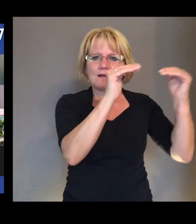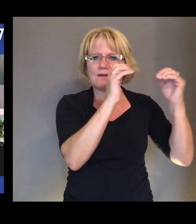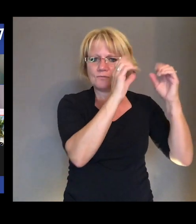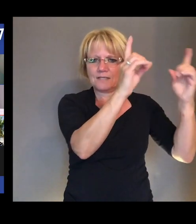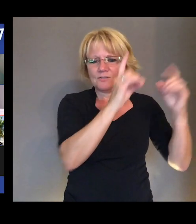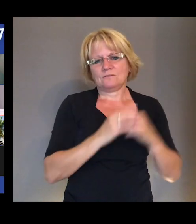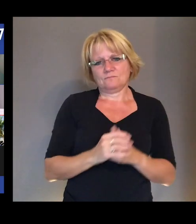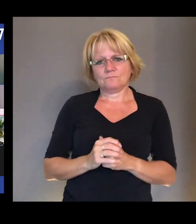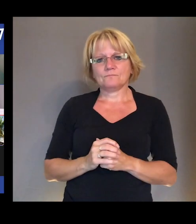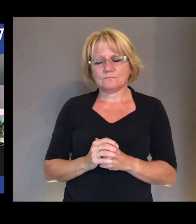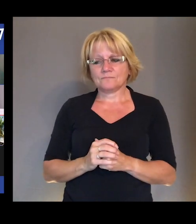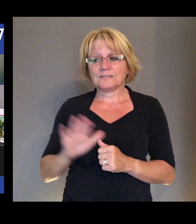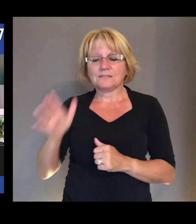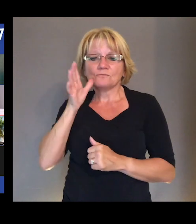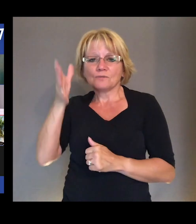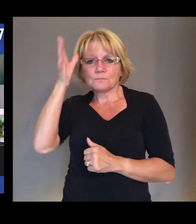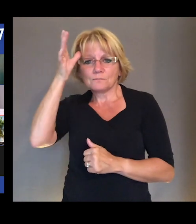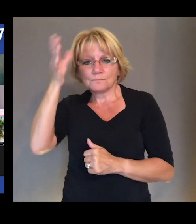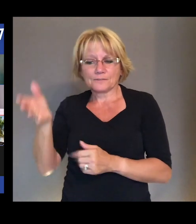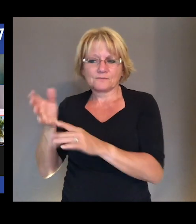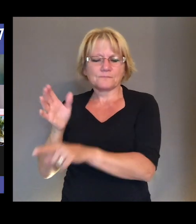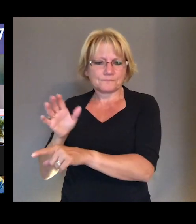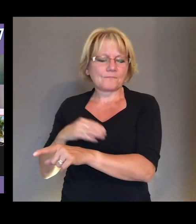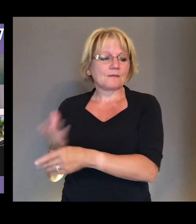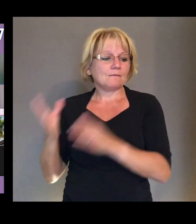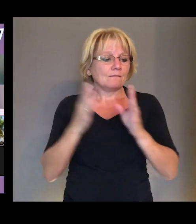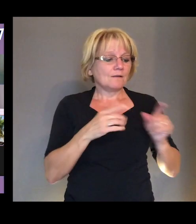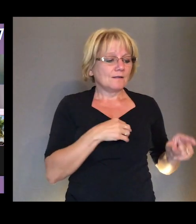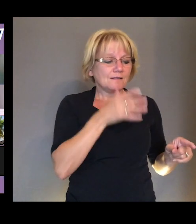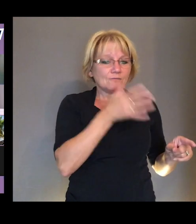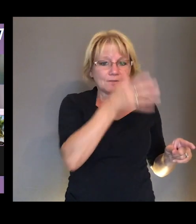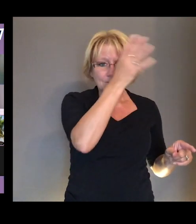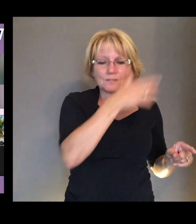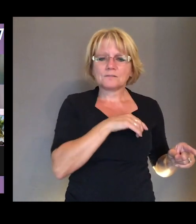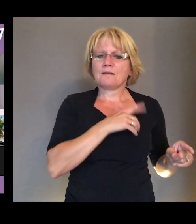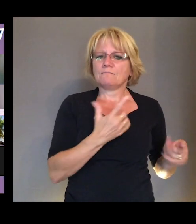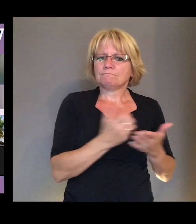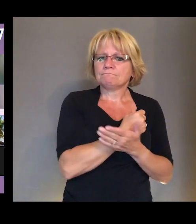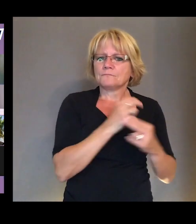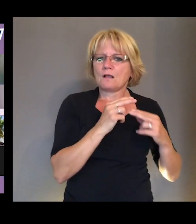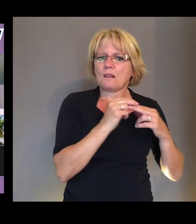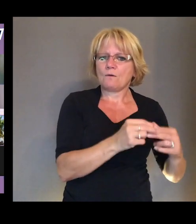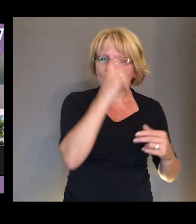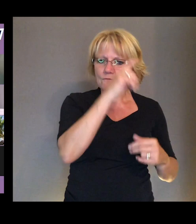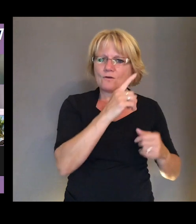their options for higher education were really scarce. Kevin's grandparents on the other hand, had a low interest loan to buy their first house